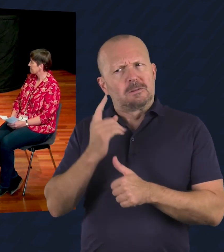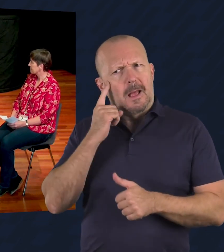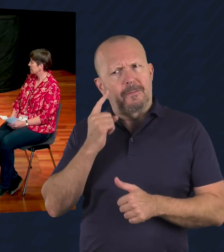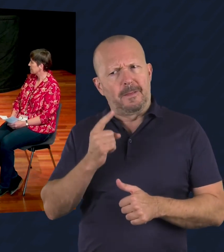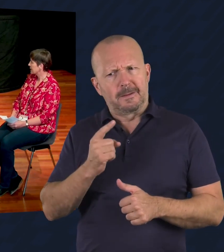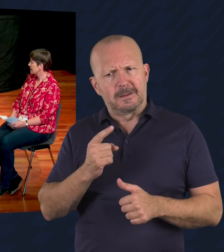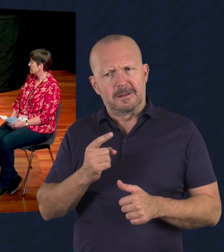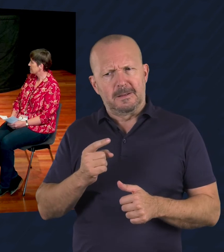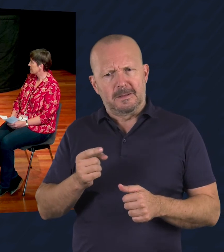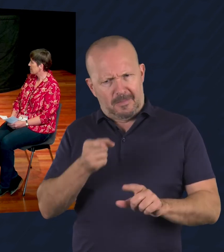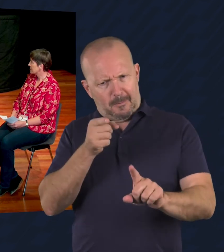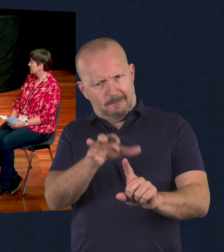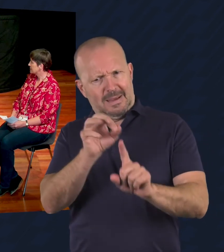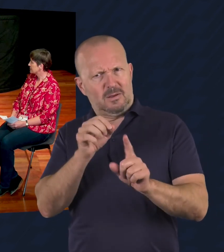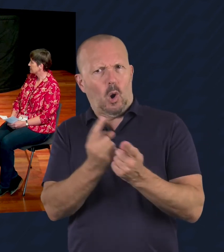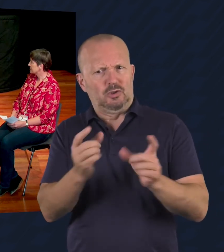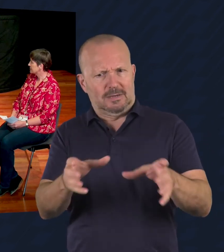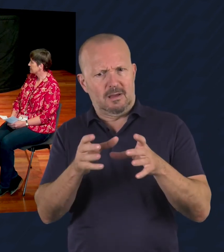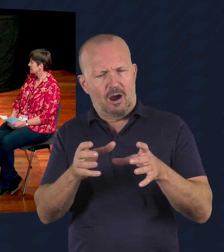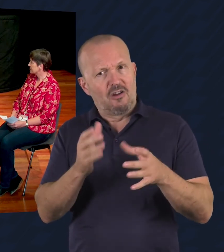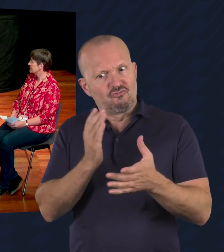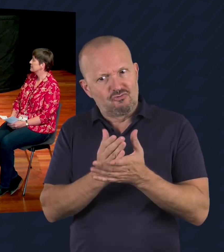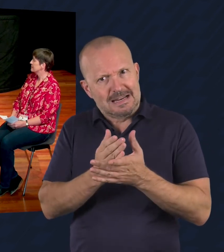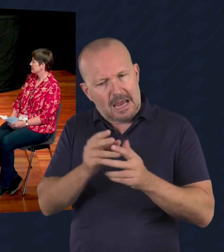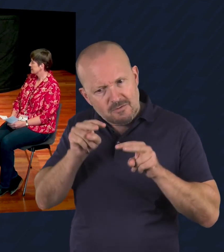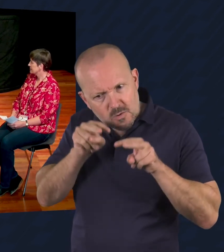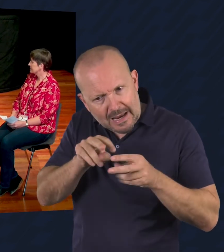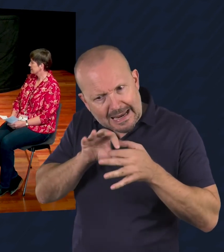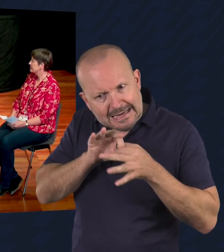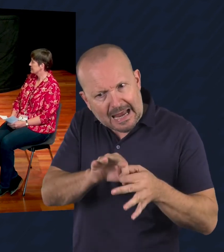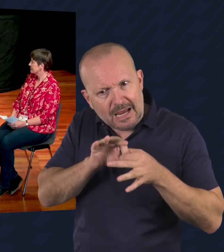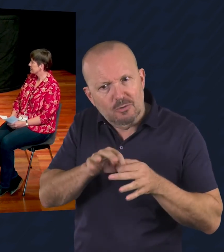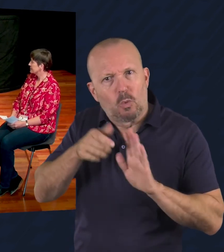The first thing would be being able to engage with the collection in more detail.